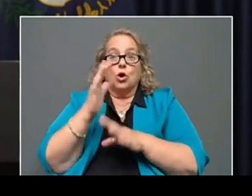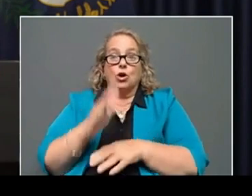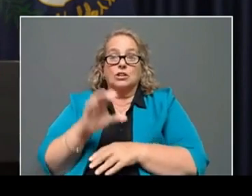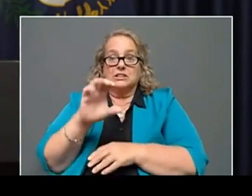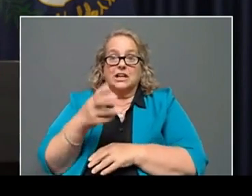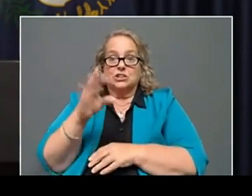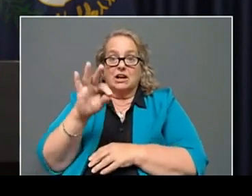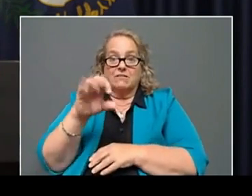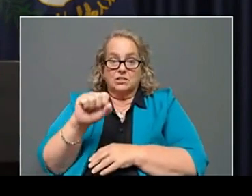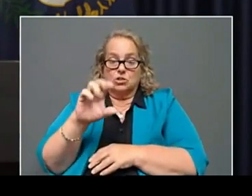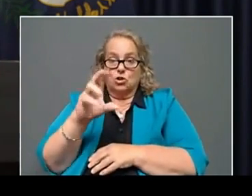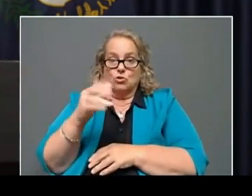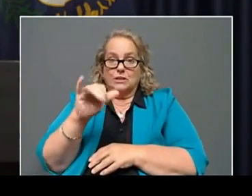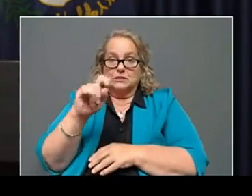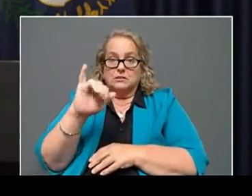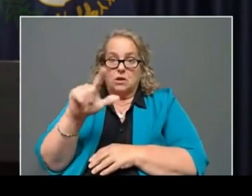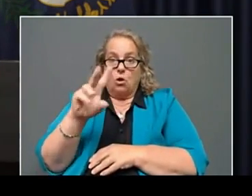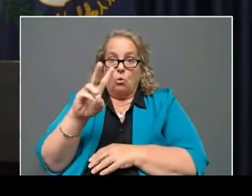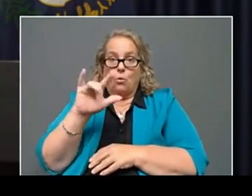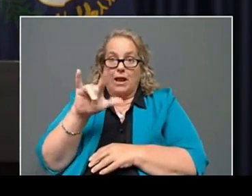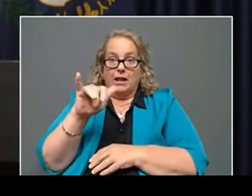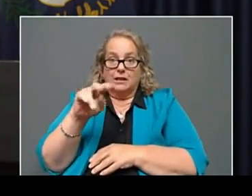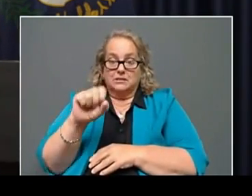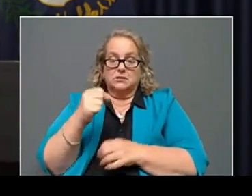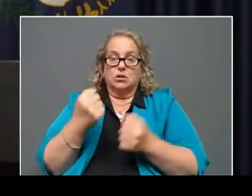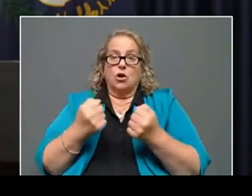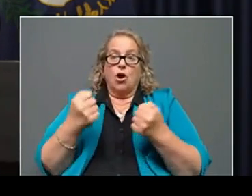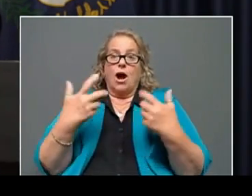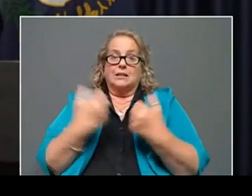weekend. We are thinking about all of them.